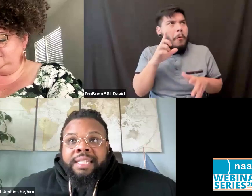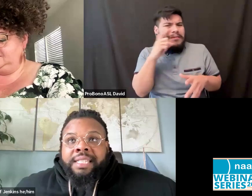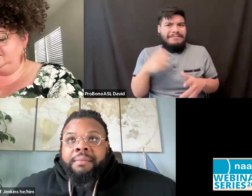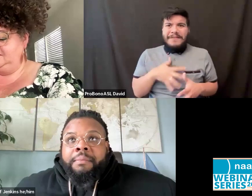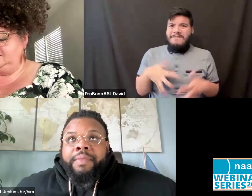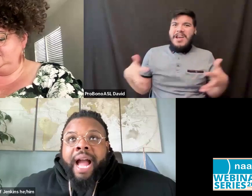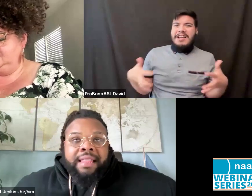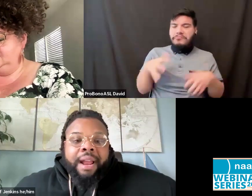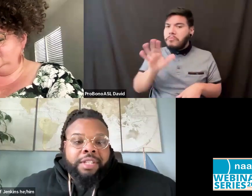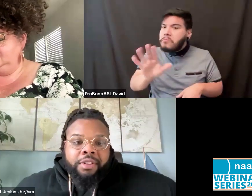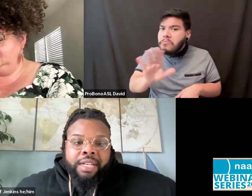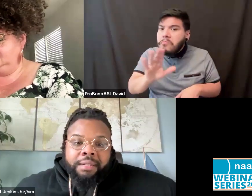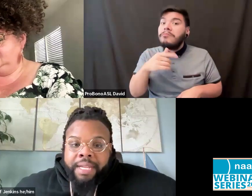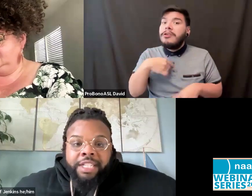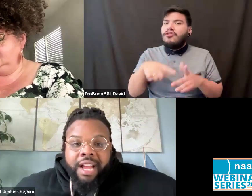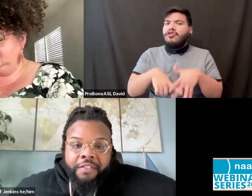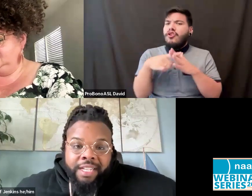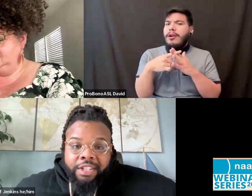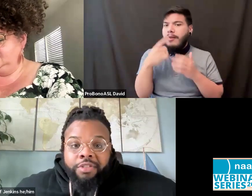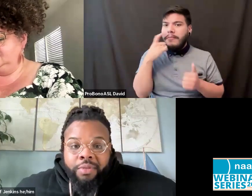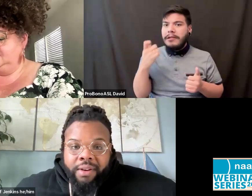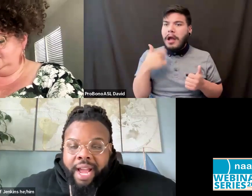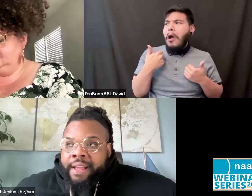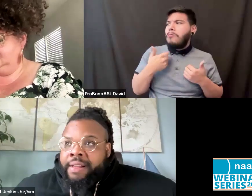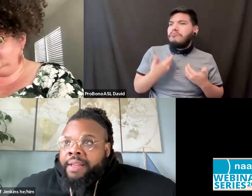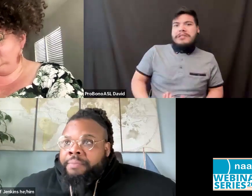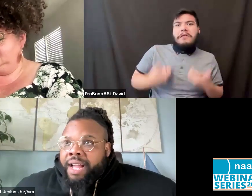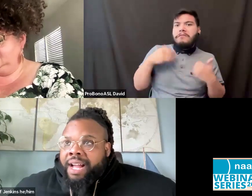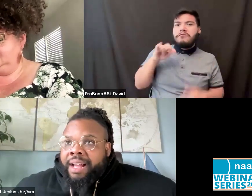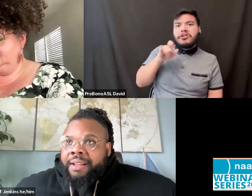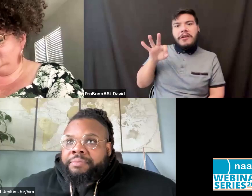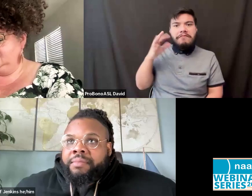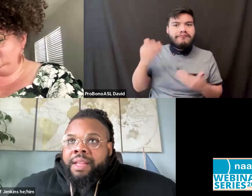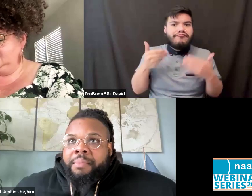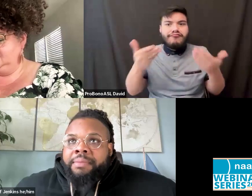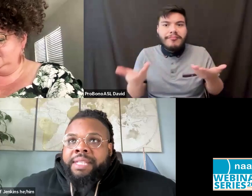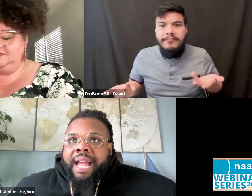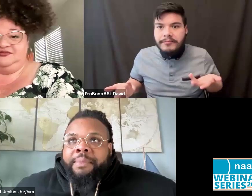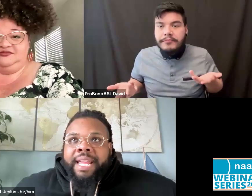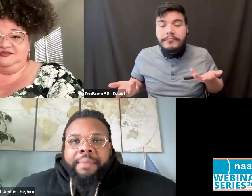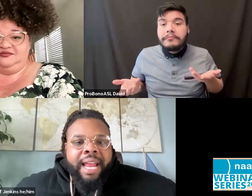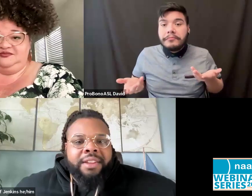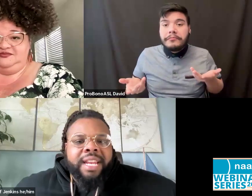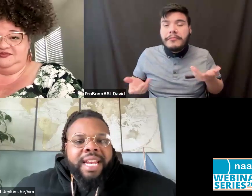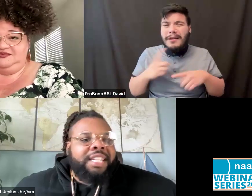because I thought I was just going to just be just it just go do it right. But it was like everybody kept being like, You need a leash.